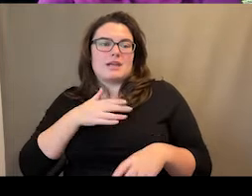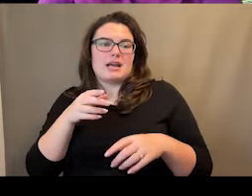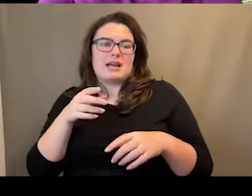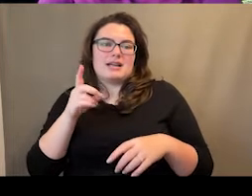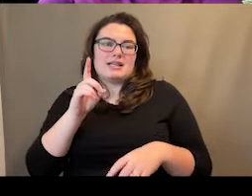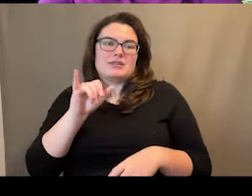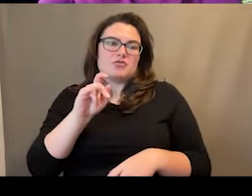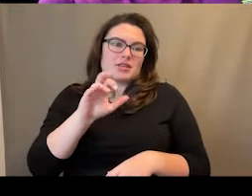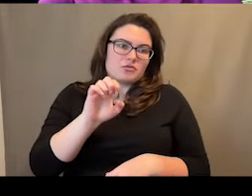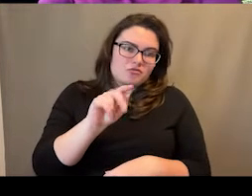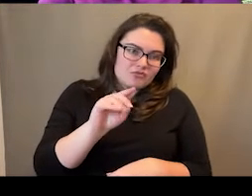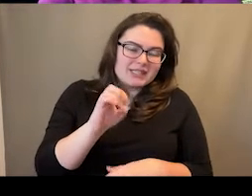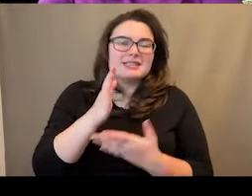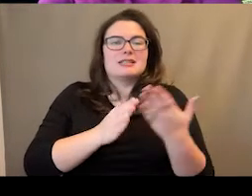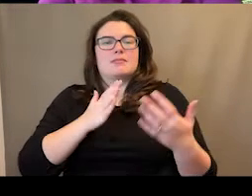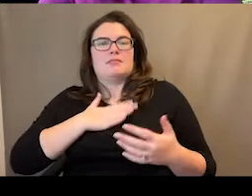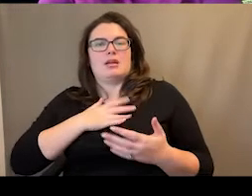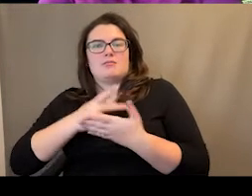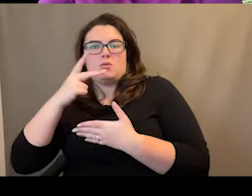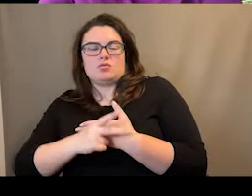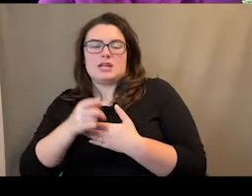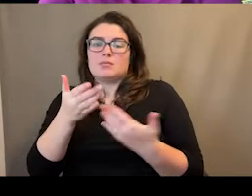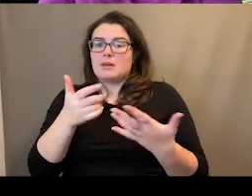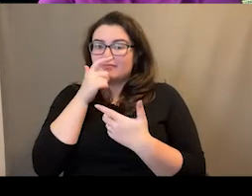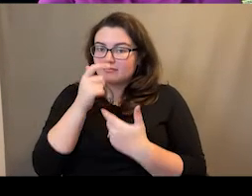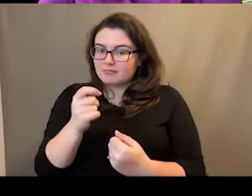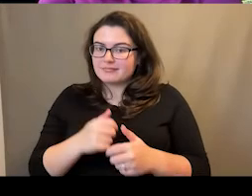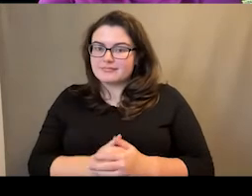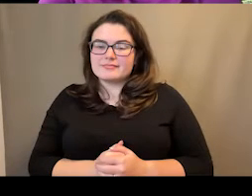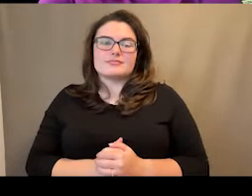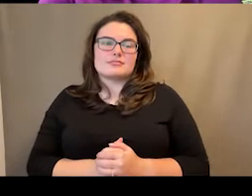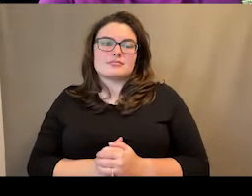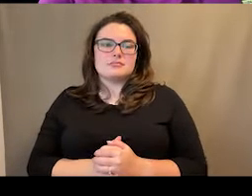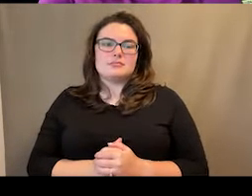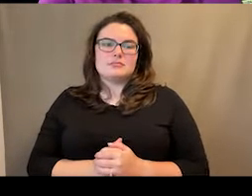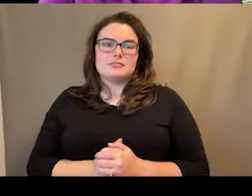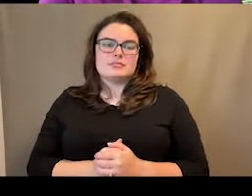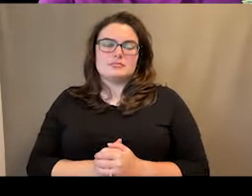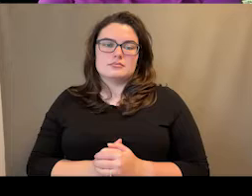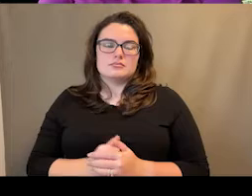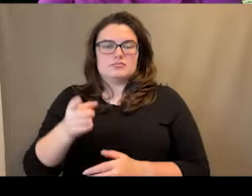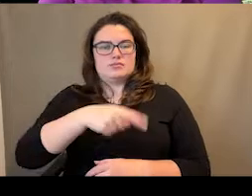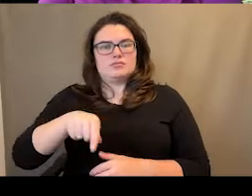our programs that you might be interested in. As you may or may not know,